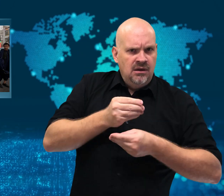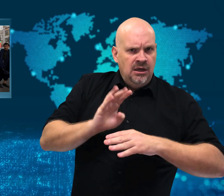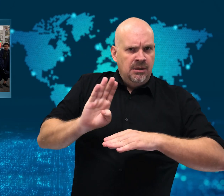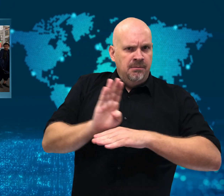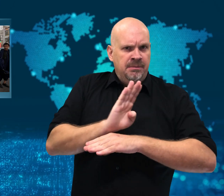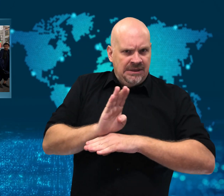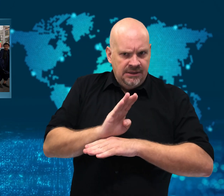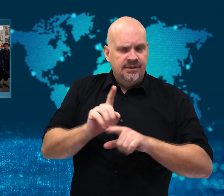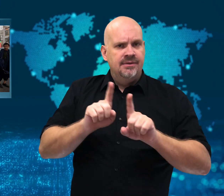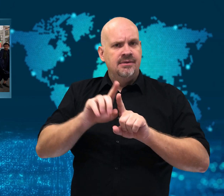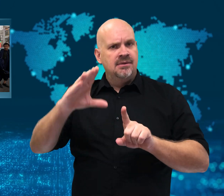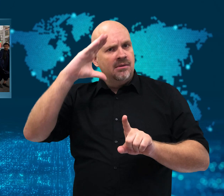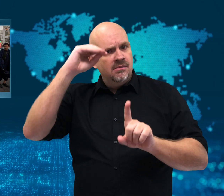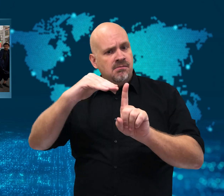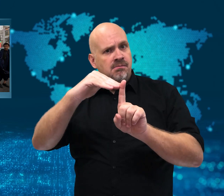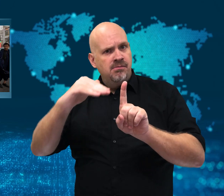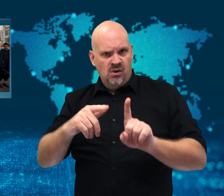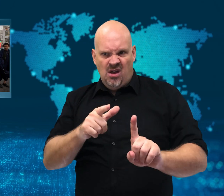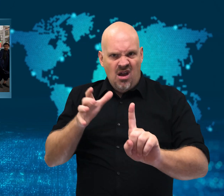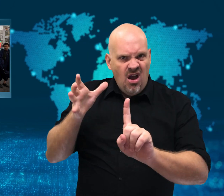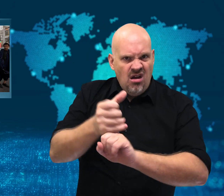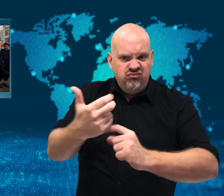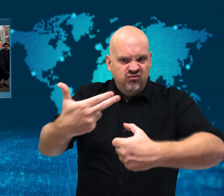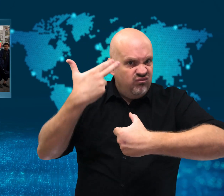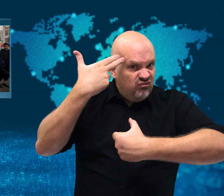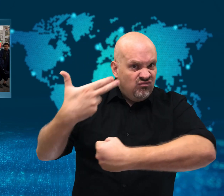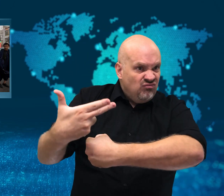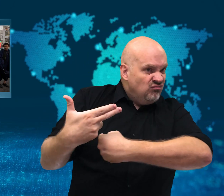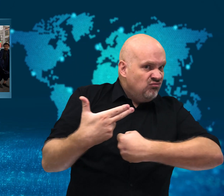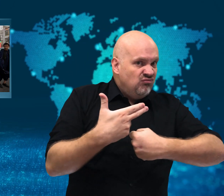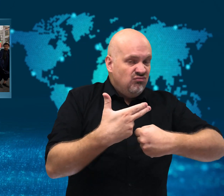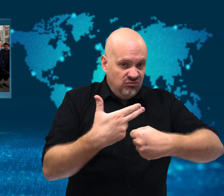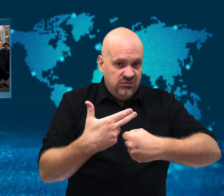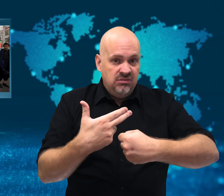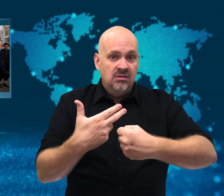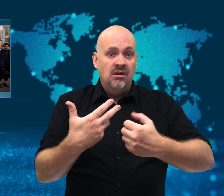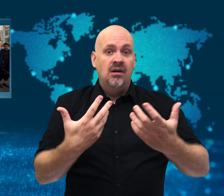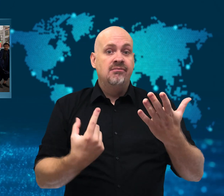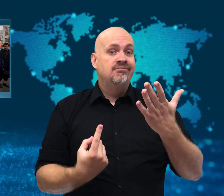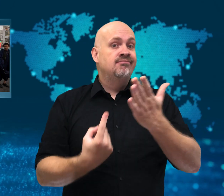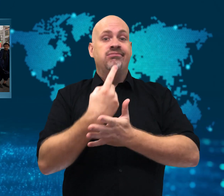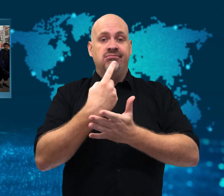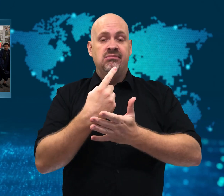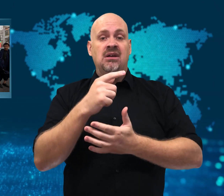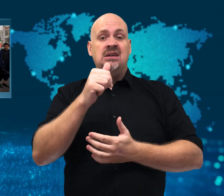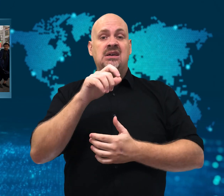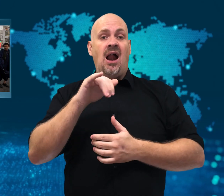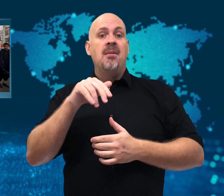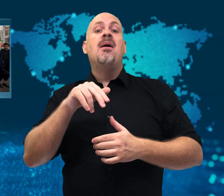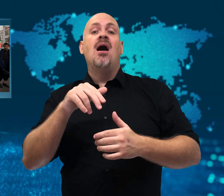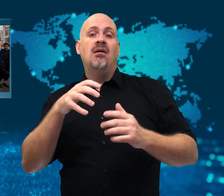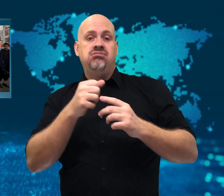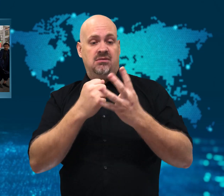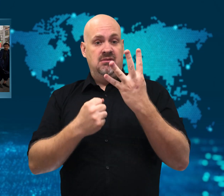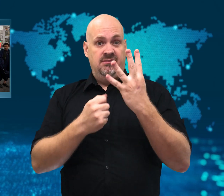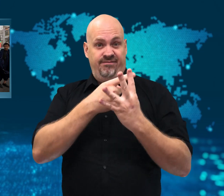an exchange of gunfire ended up with all four being killed.